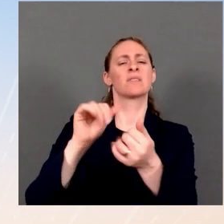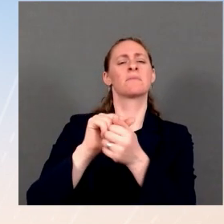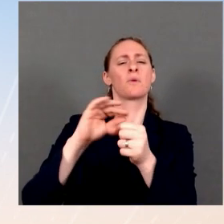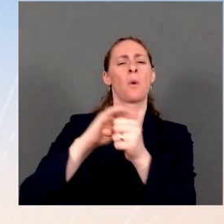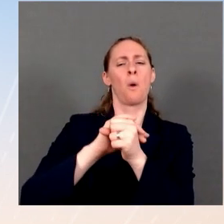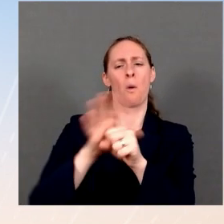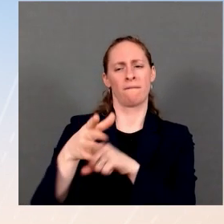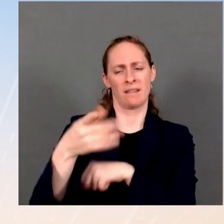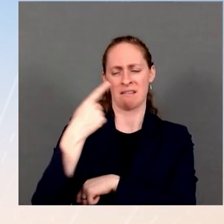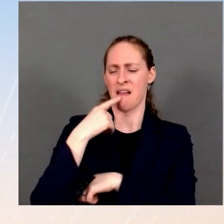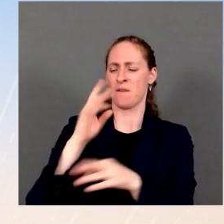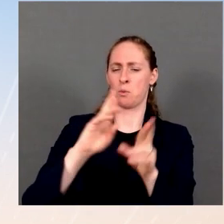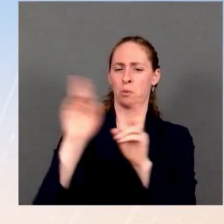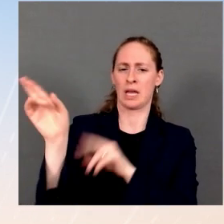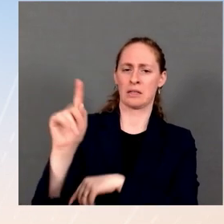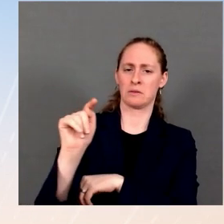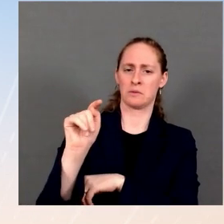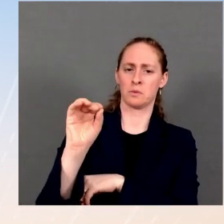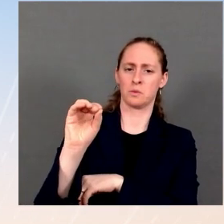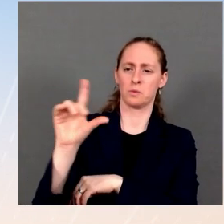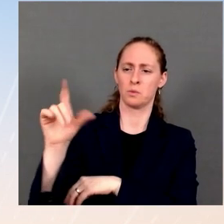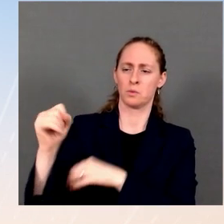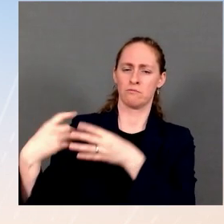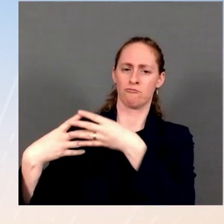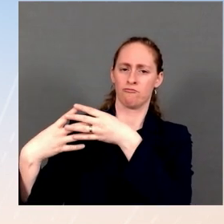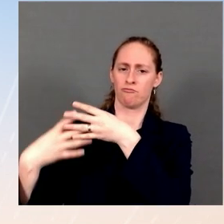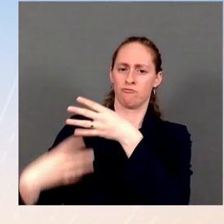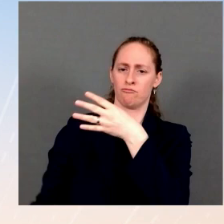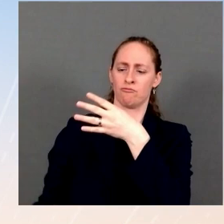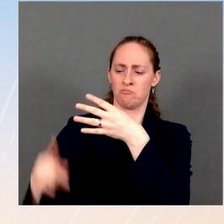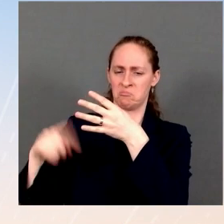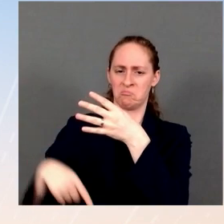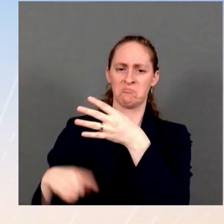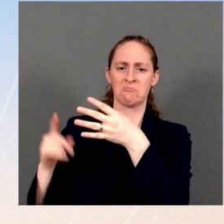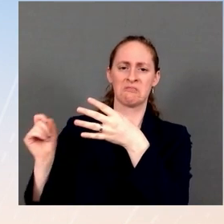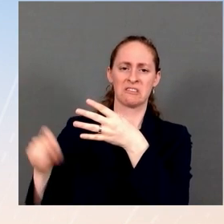your personal risk is relatively low. But that doesn't describe a majority of Americans.